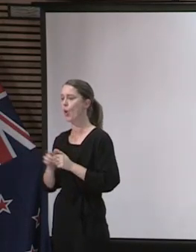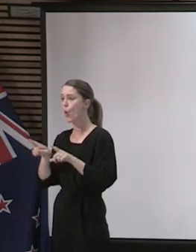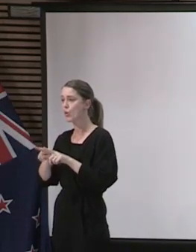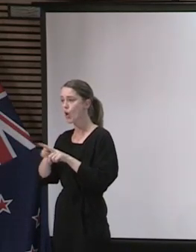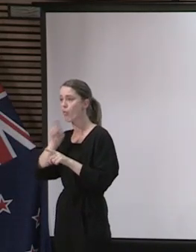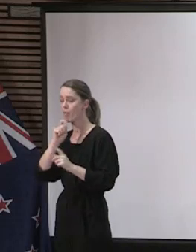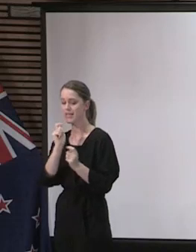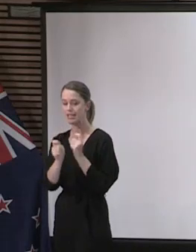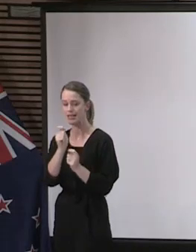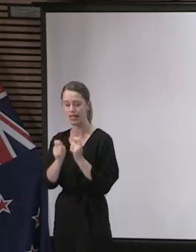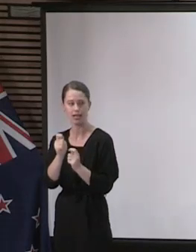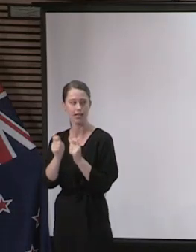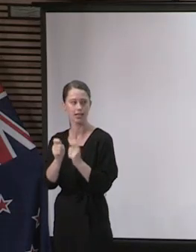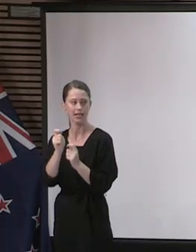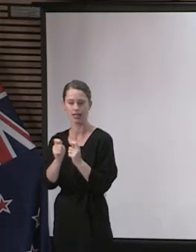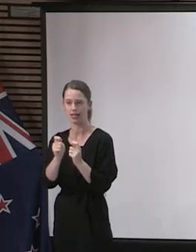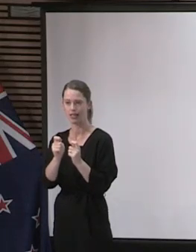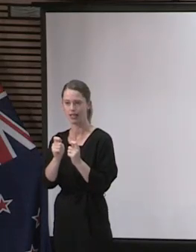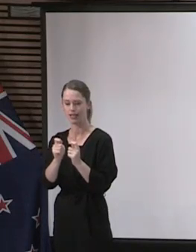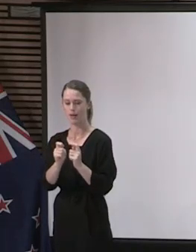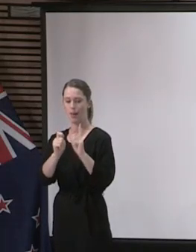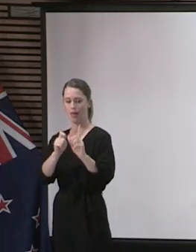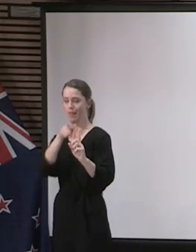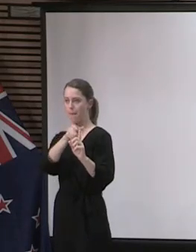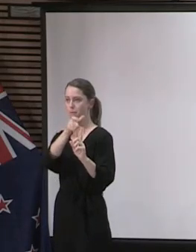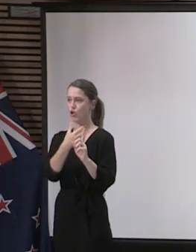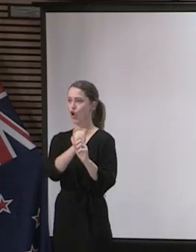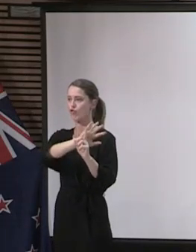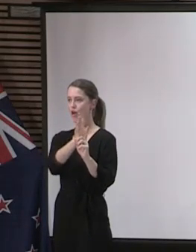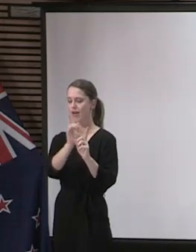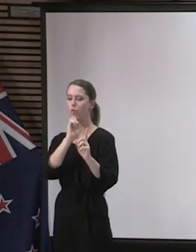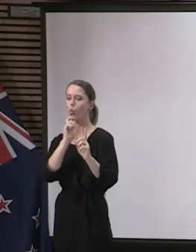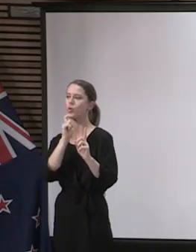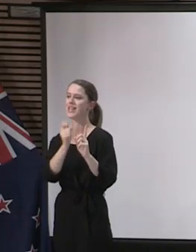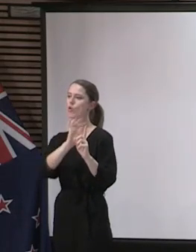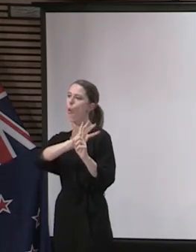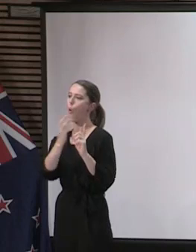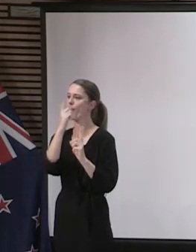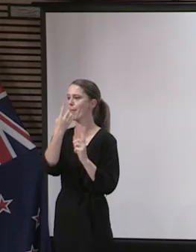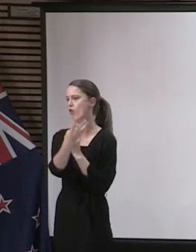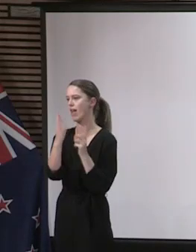settings essential businesses a tourist industry groups and also proactively testing